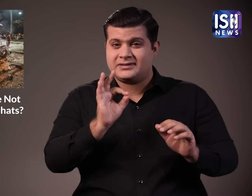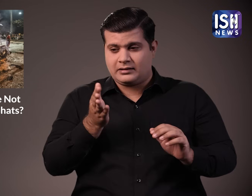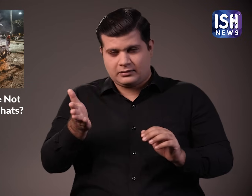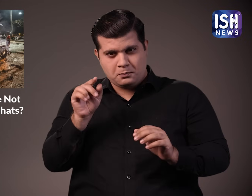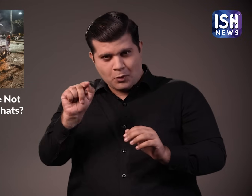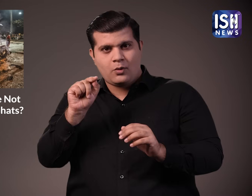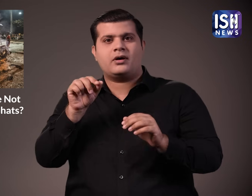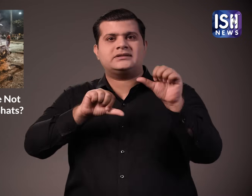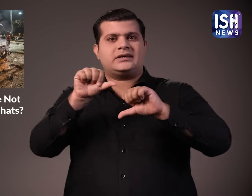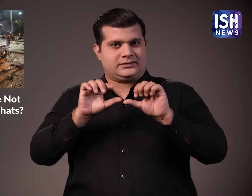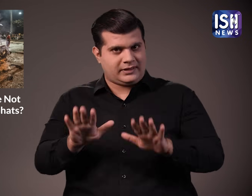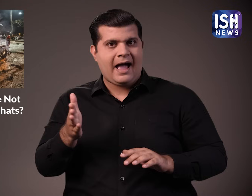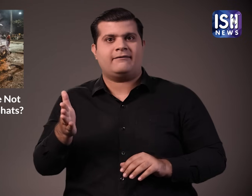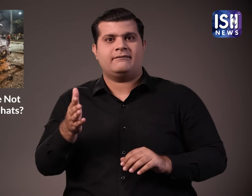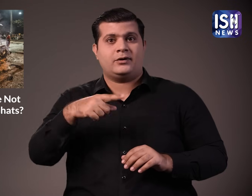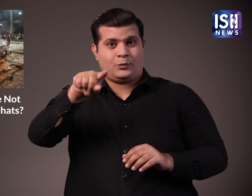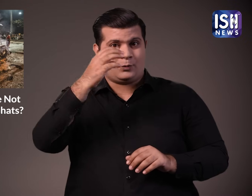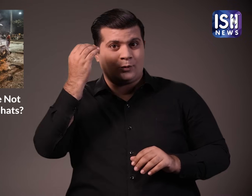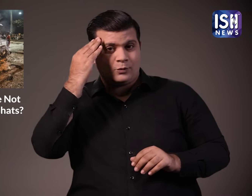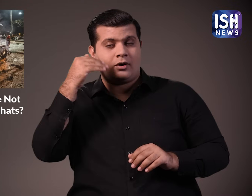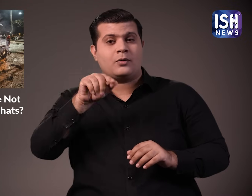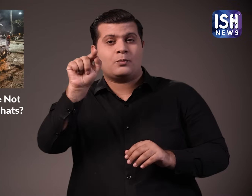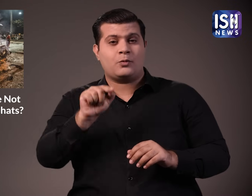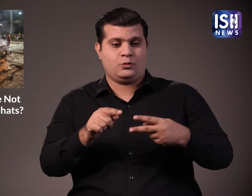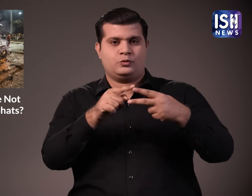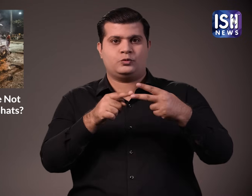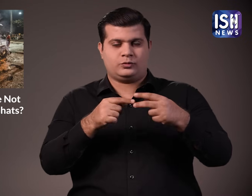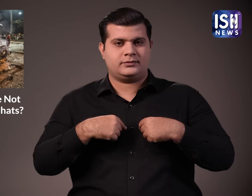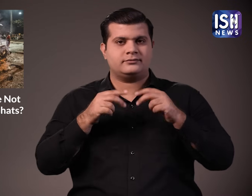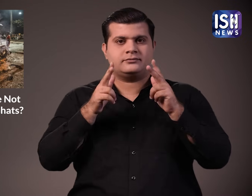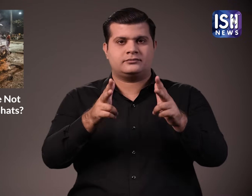But there are scientific reasons behind these customs. Let me tell you two of them.